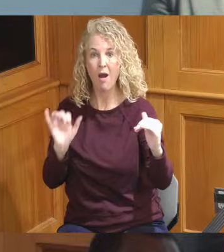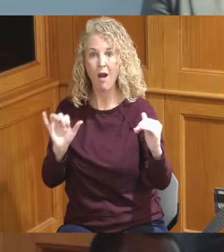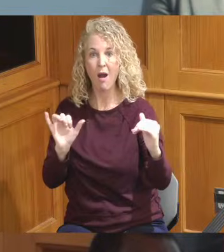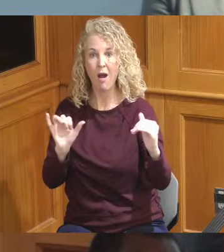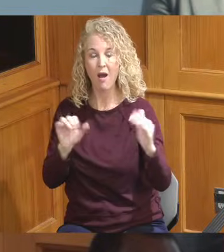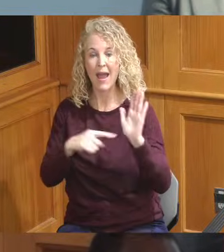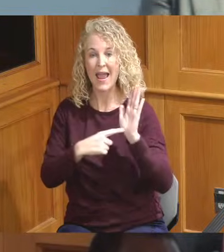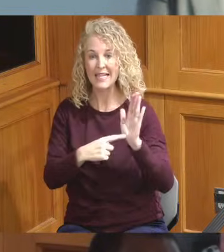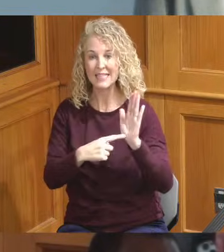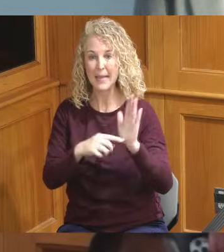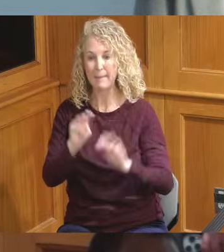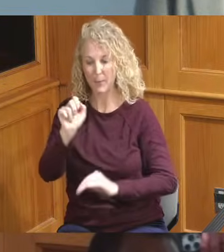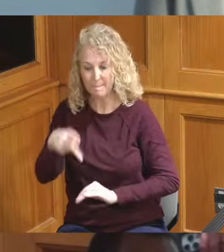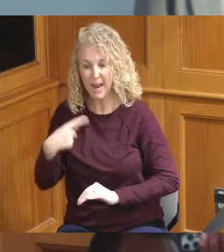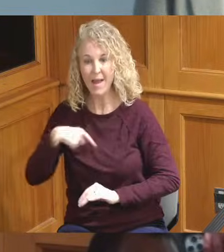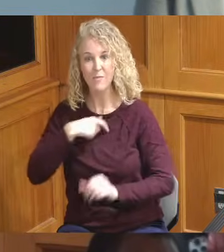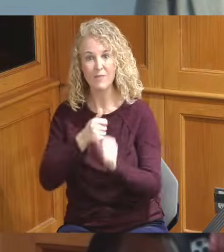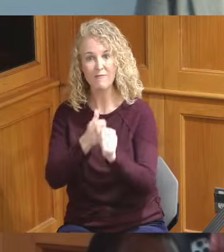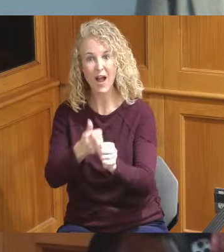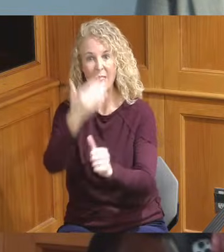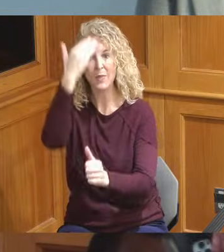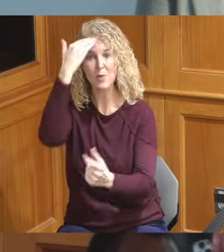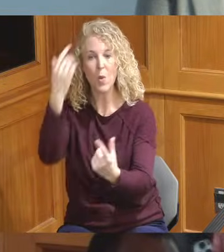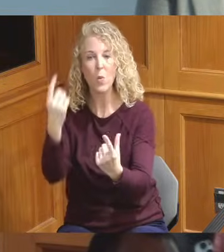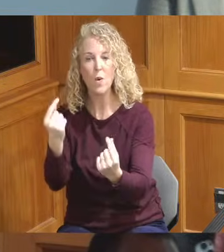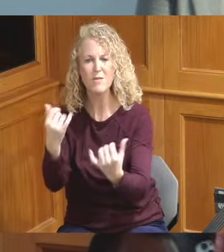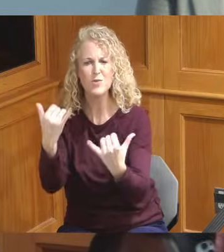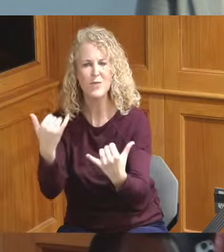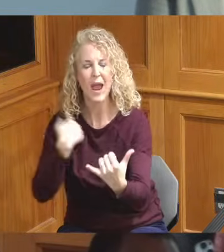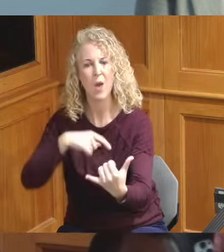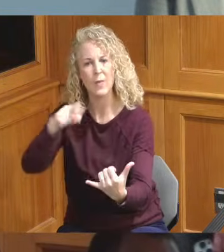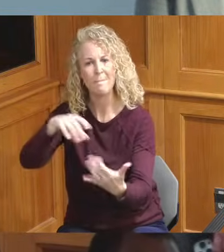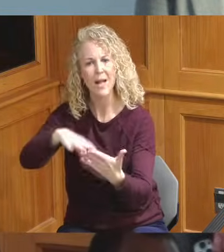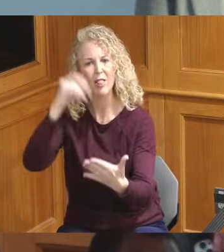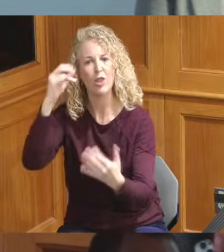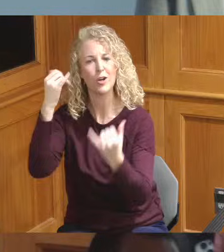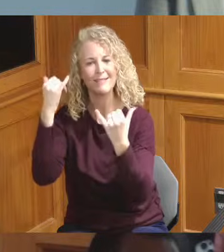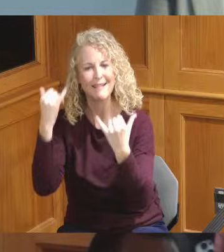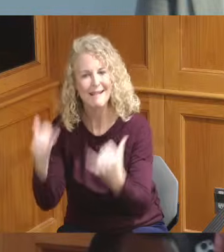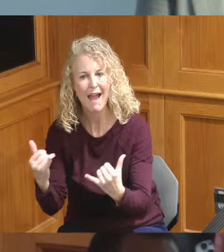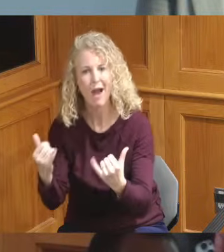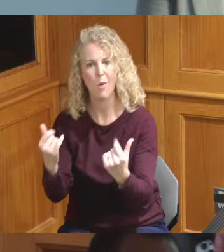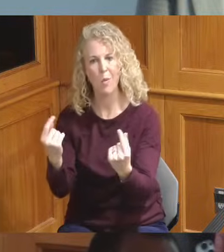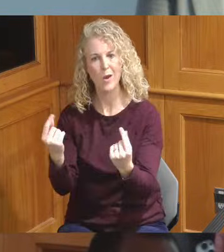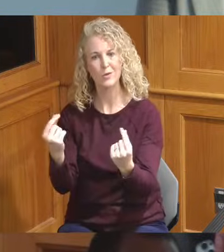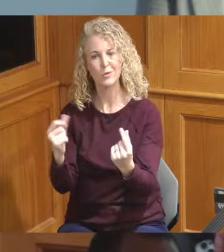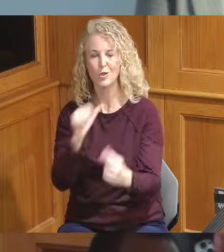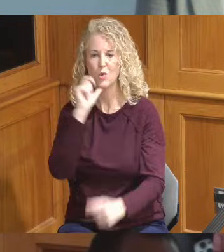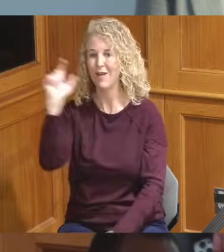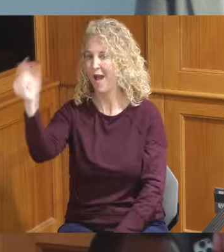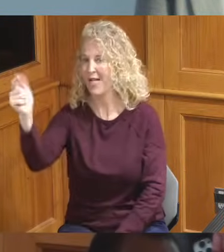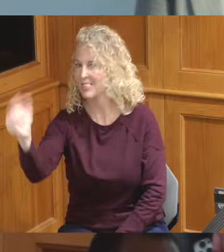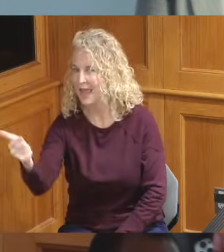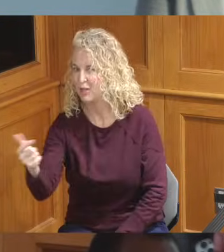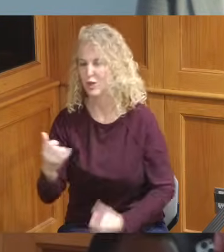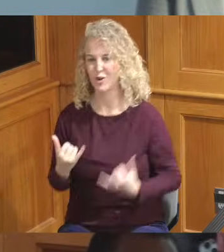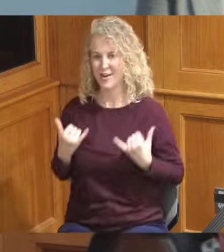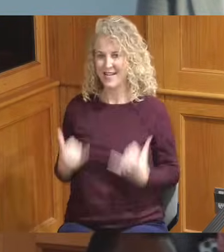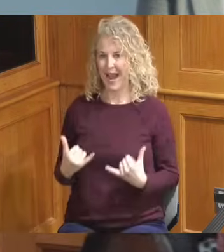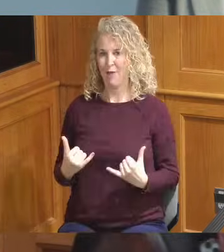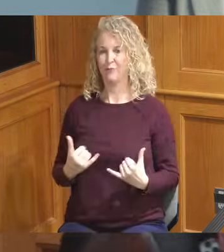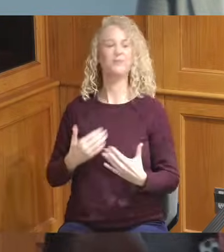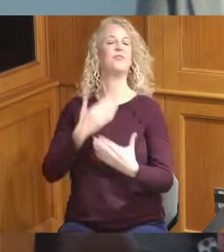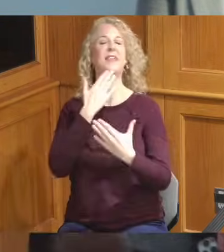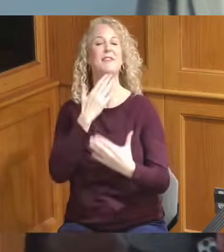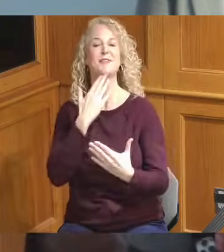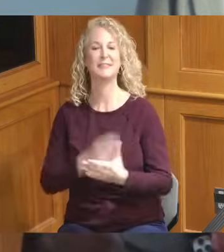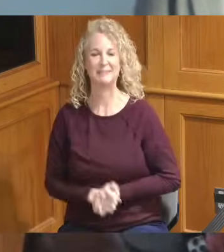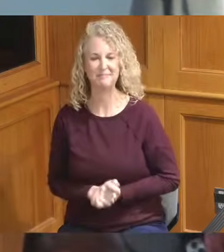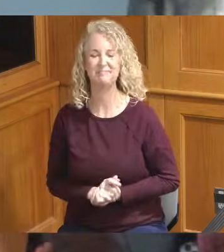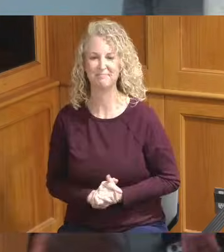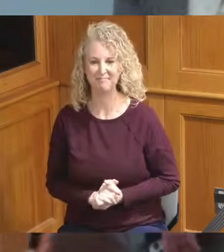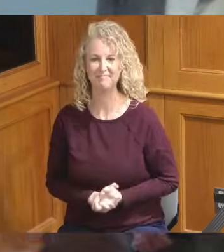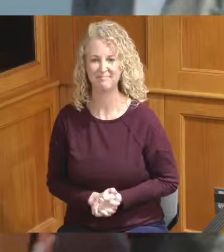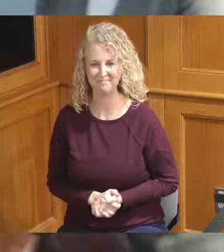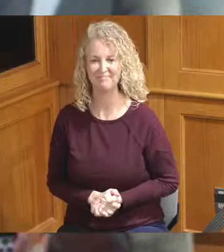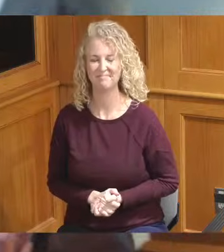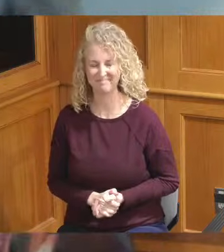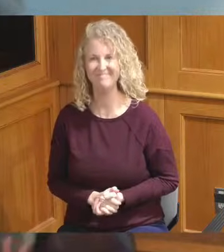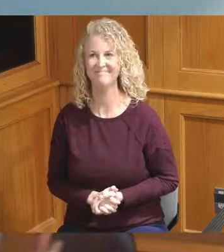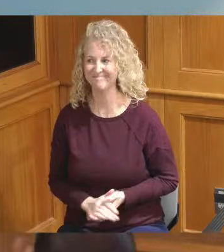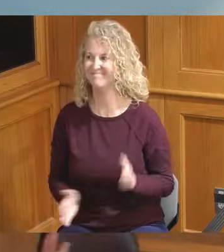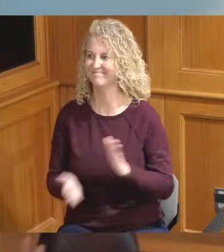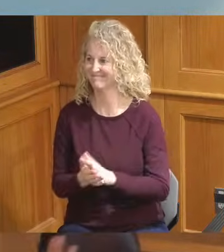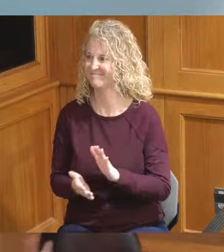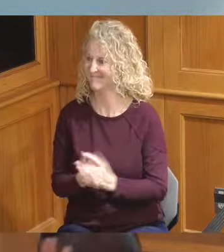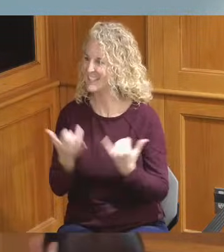map to know what to do now when we need to know what to do now, not later. Now. Thank you.